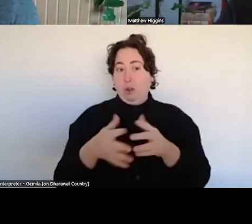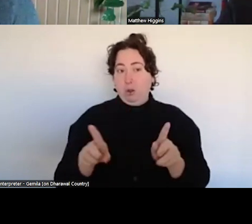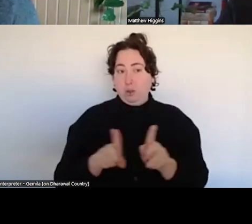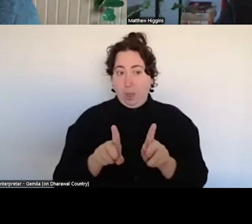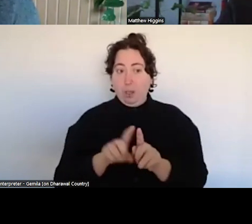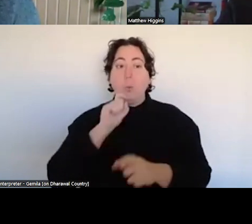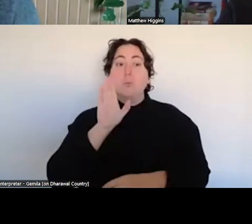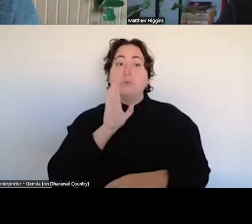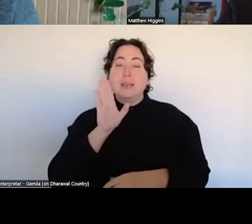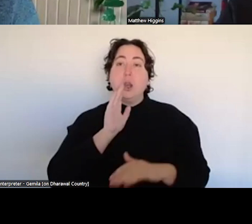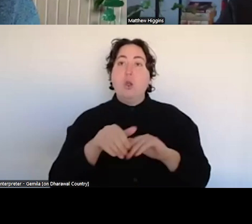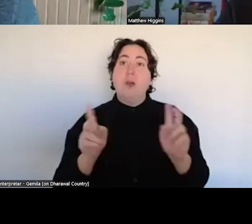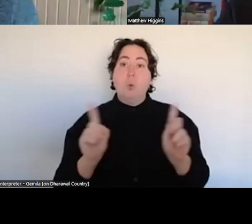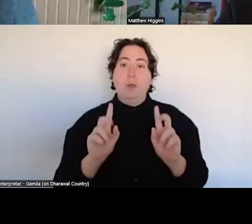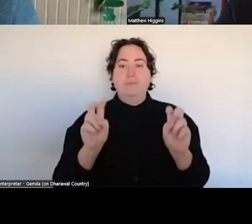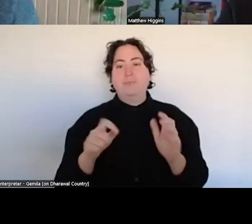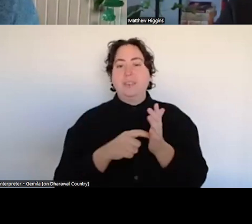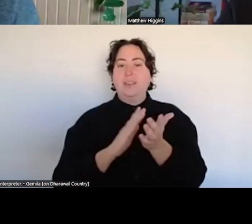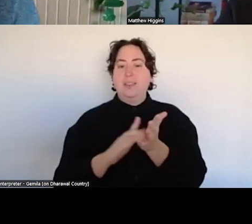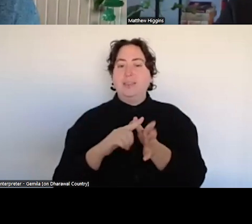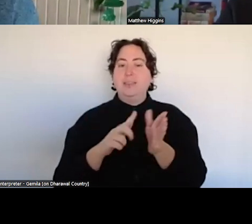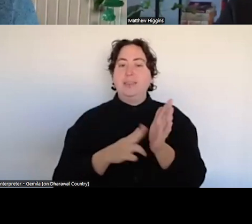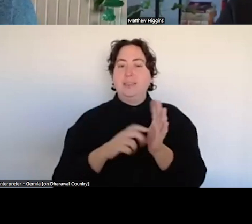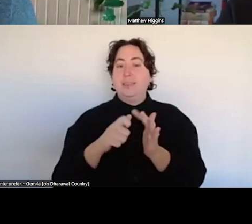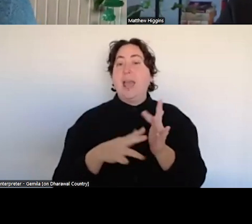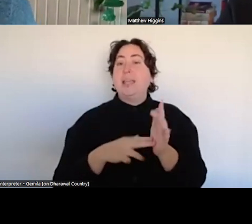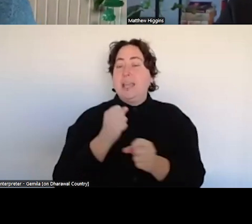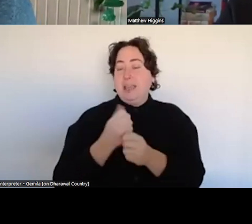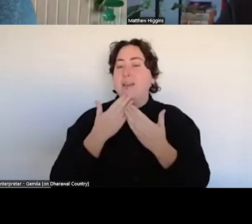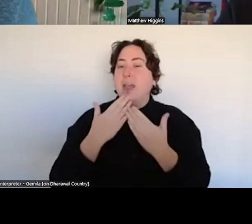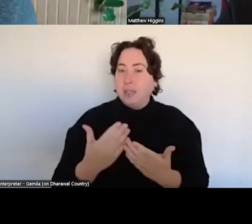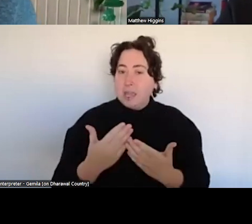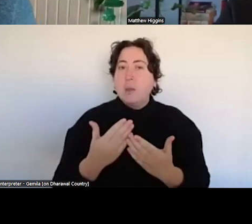thanking. We quite often forget to thank people for their support,